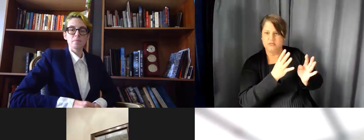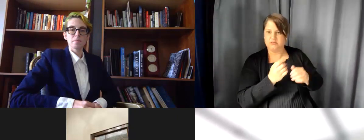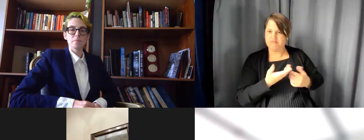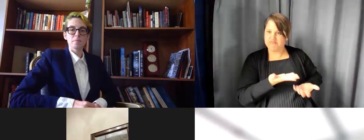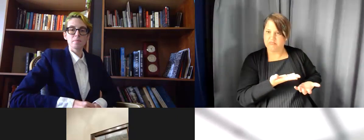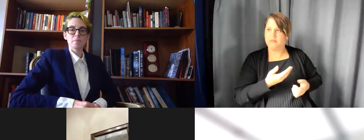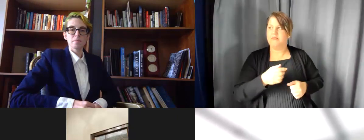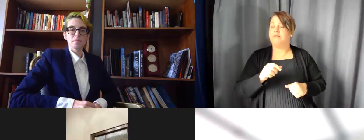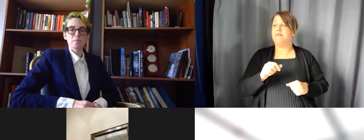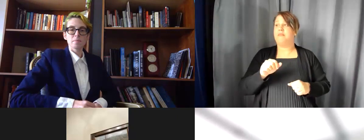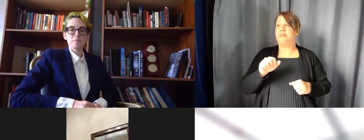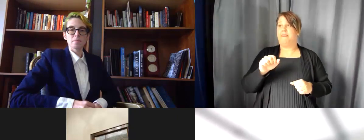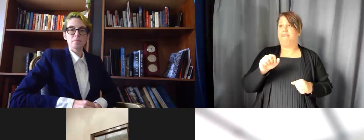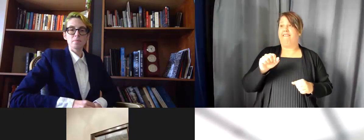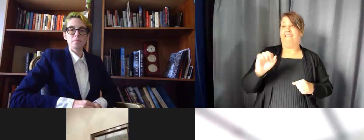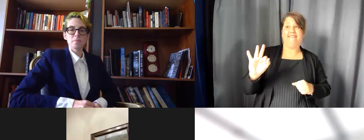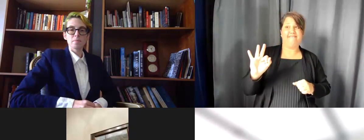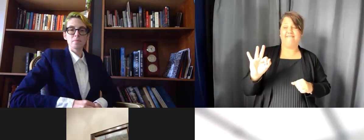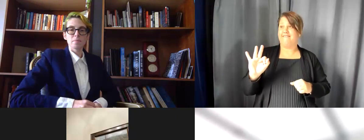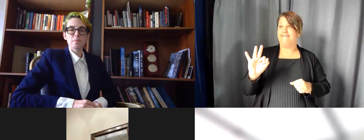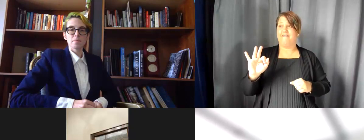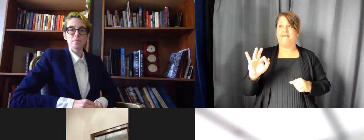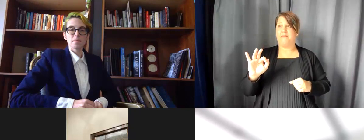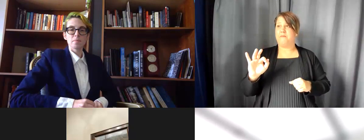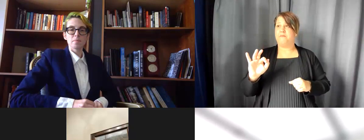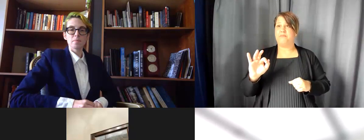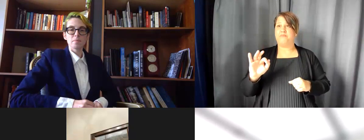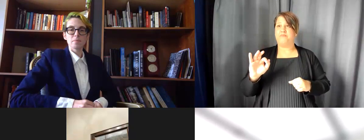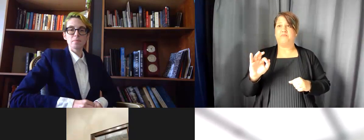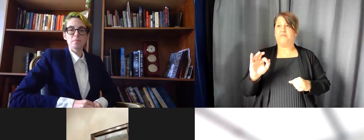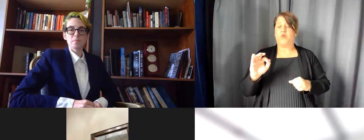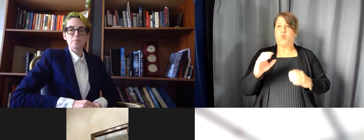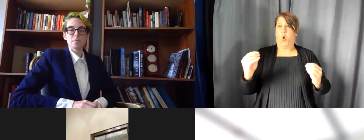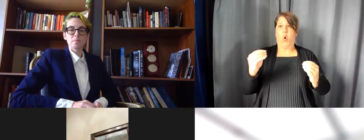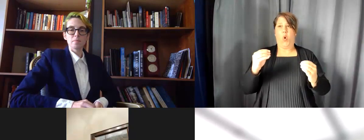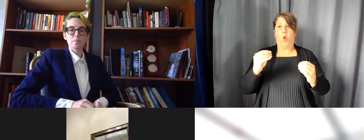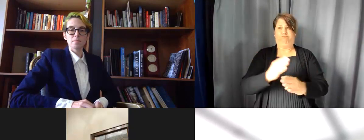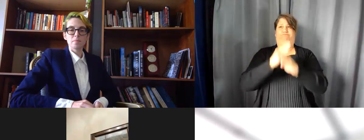Jordan Radford: there weren't these, you know the certain access issues, they wouldn't have led to